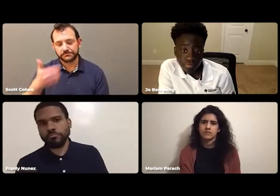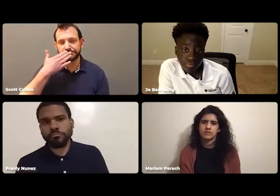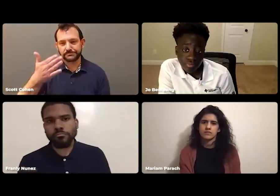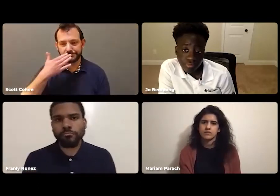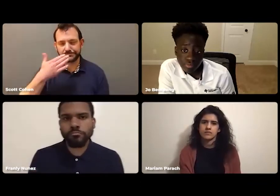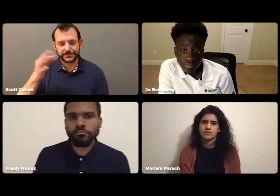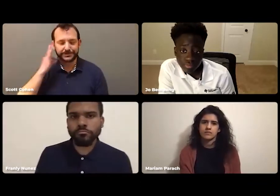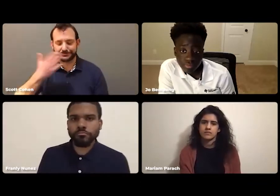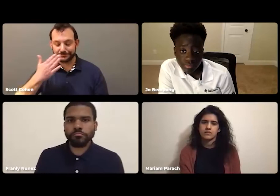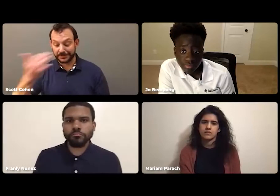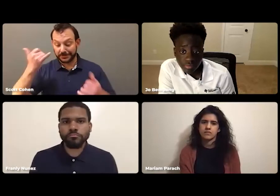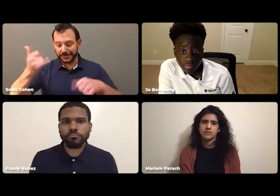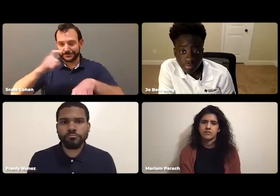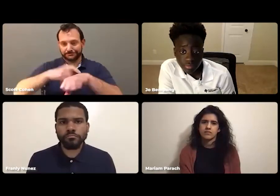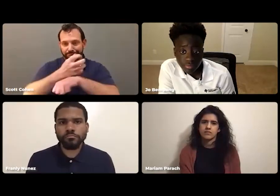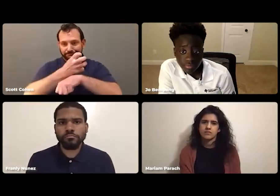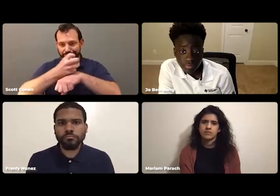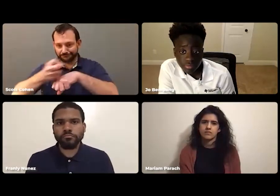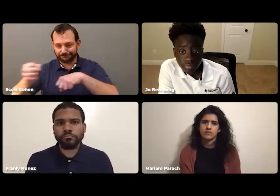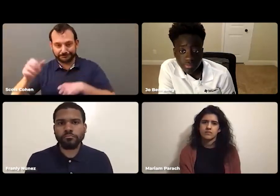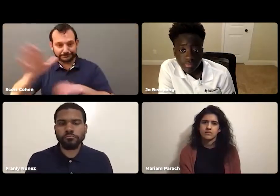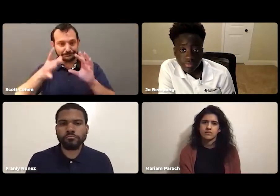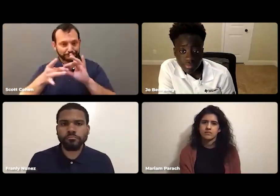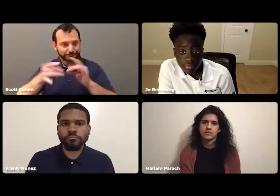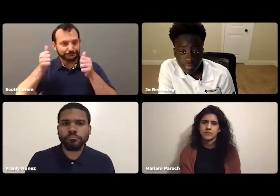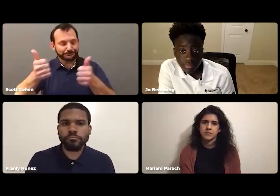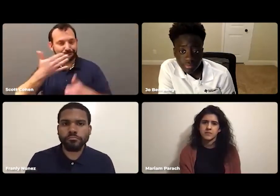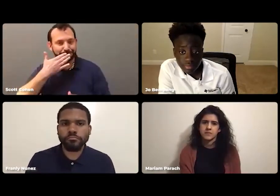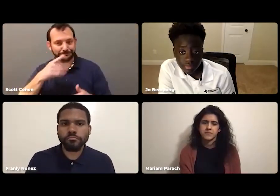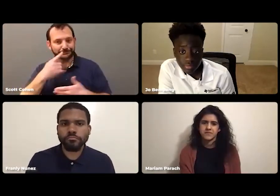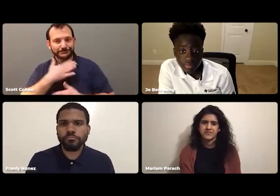But, again, always gauge your situation as you go.